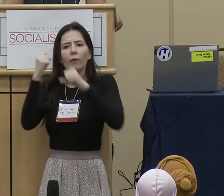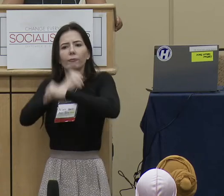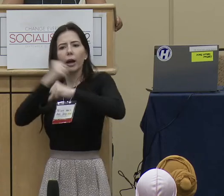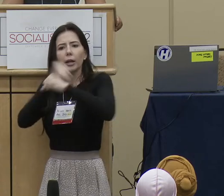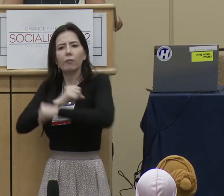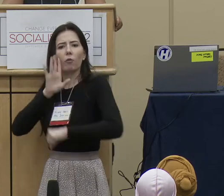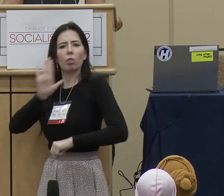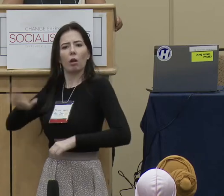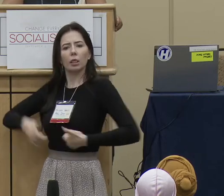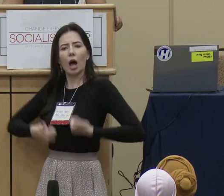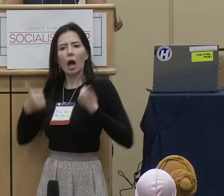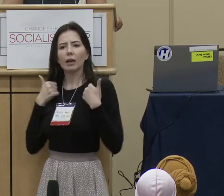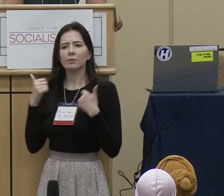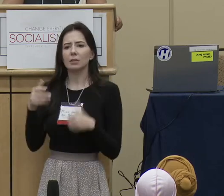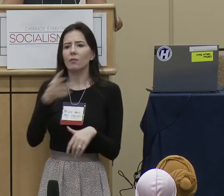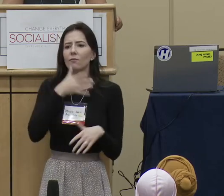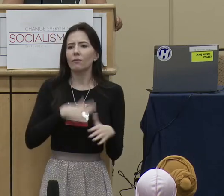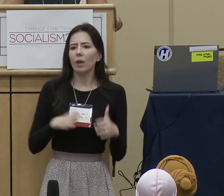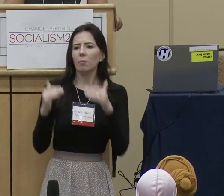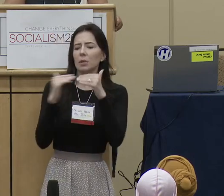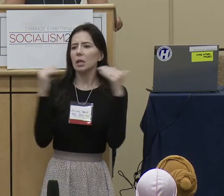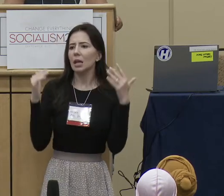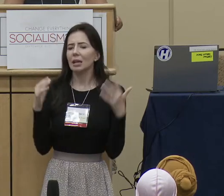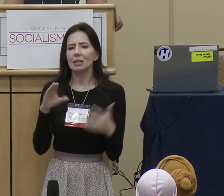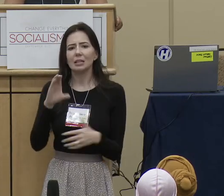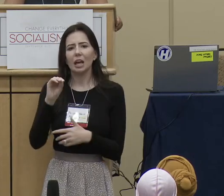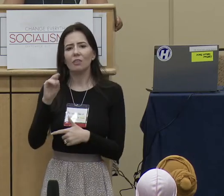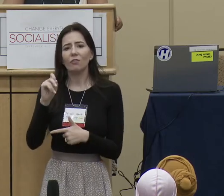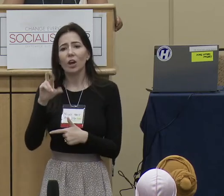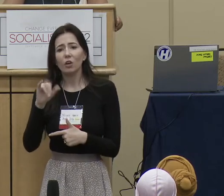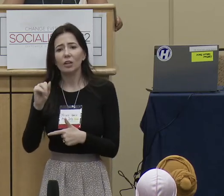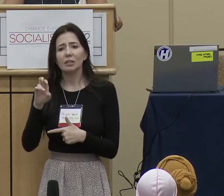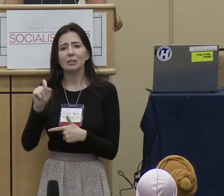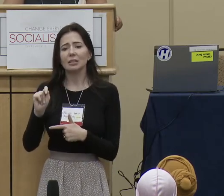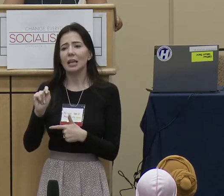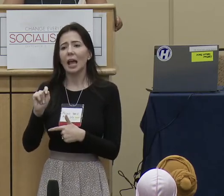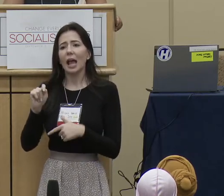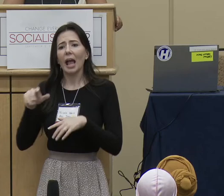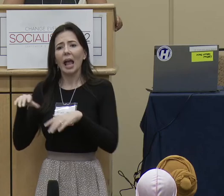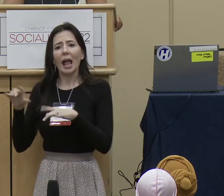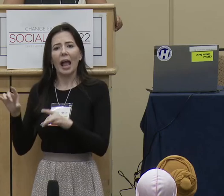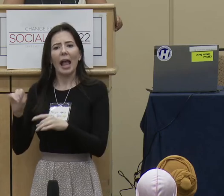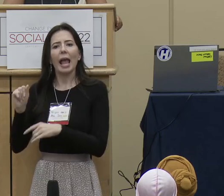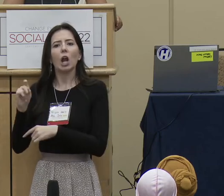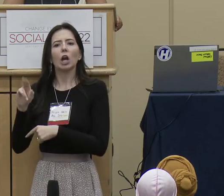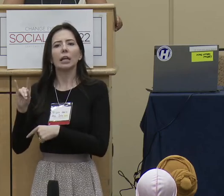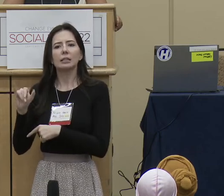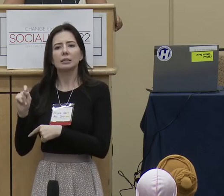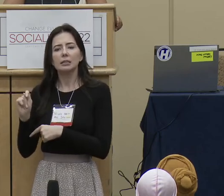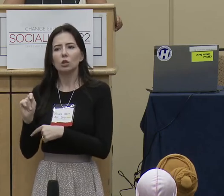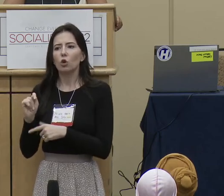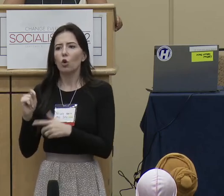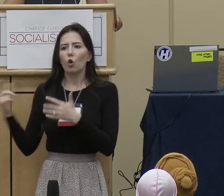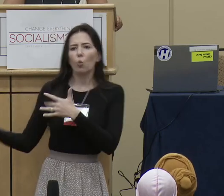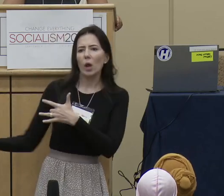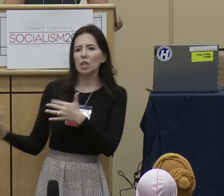are fighting for their lives. Feminists, con federalists,